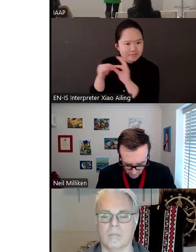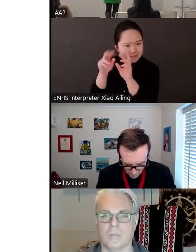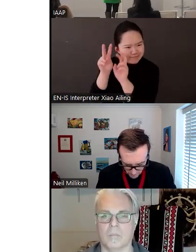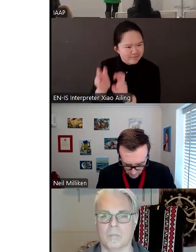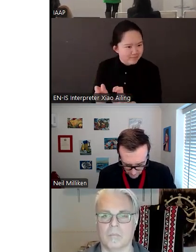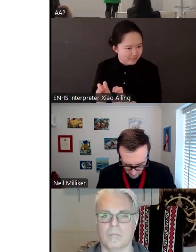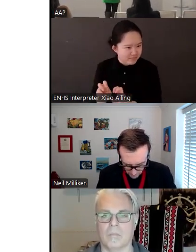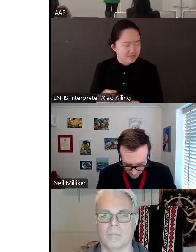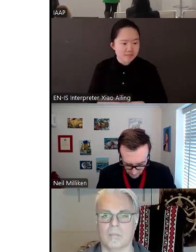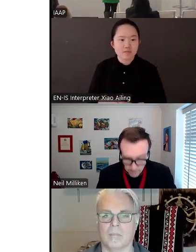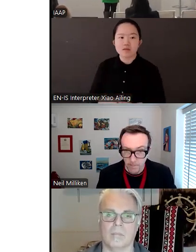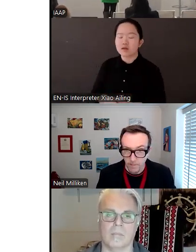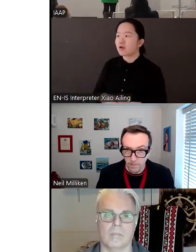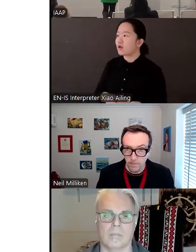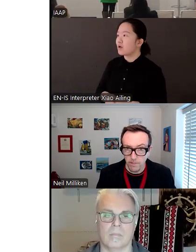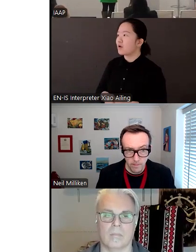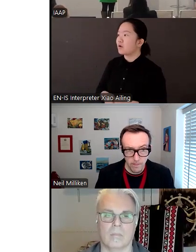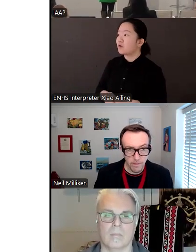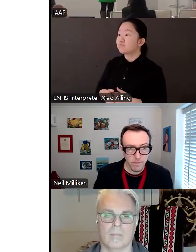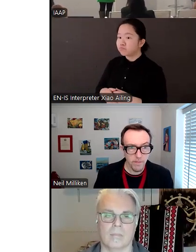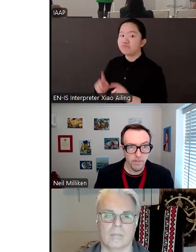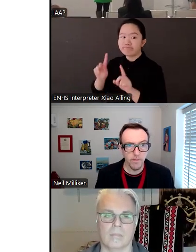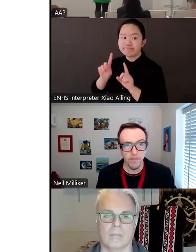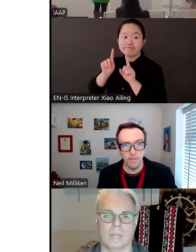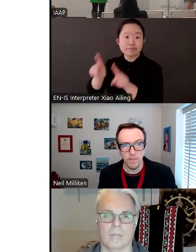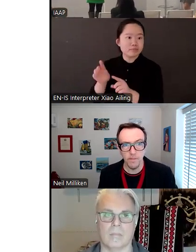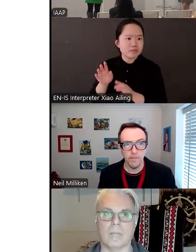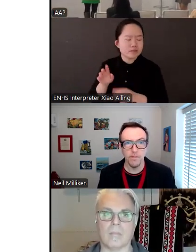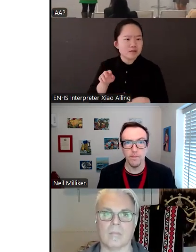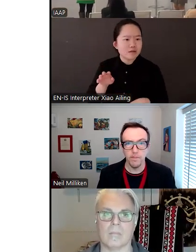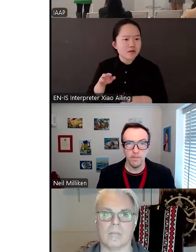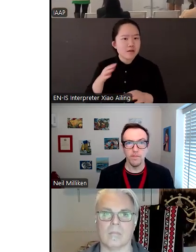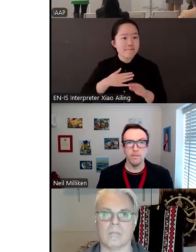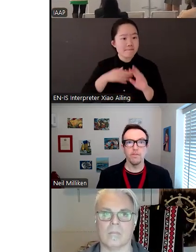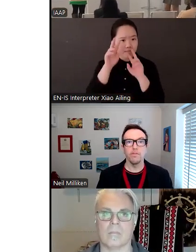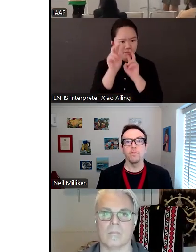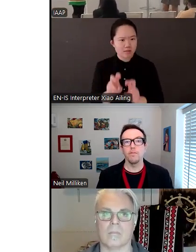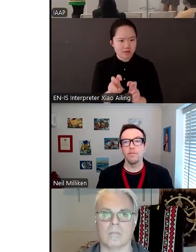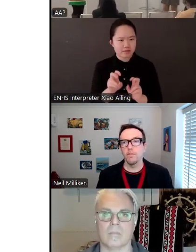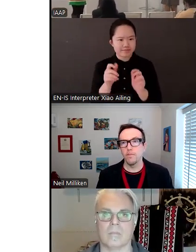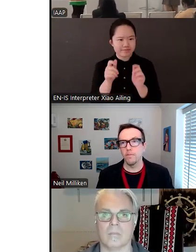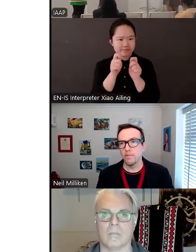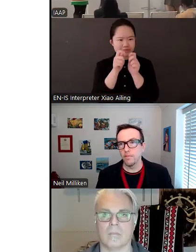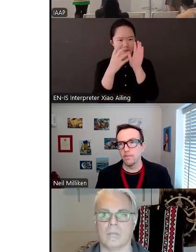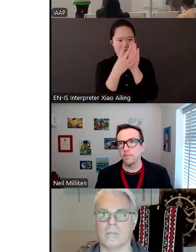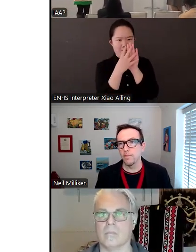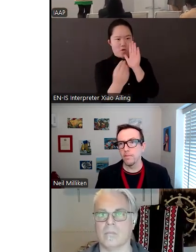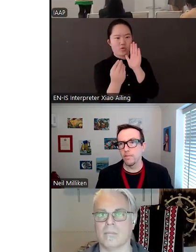which is about how we understand disability through these different disability models. Do we understand it as a personal deficit or as a